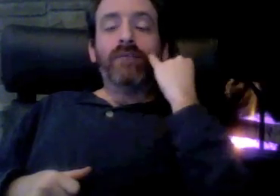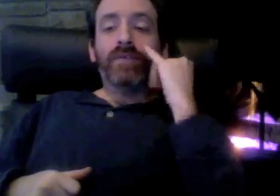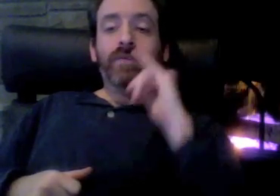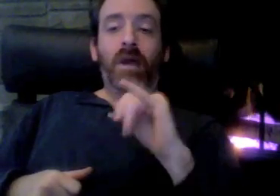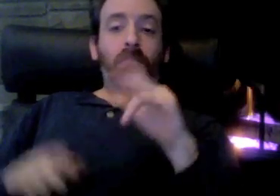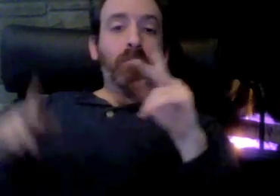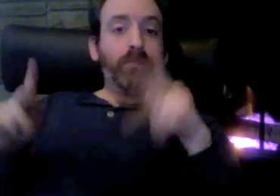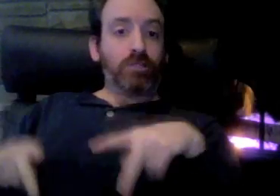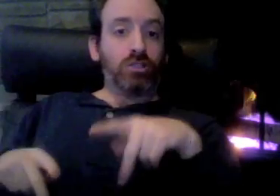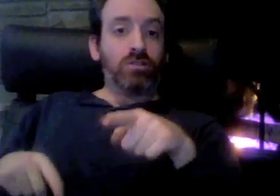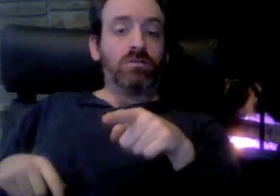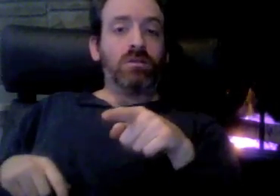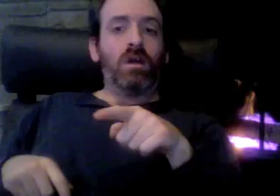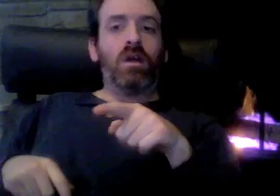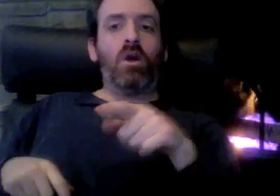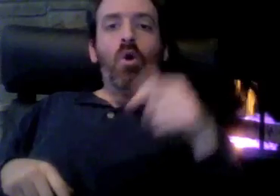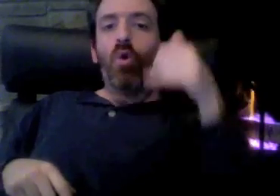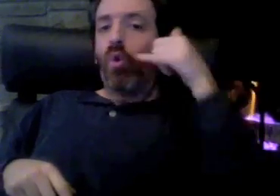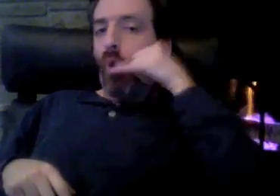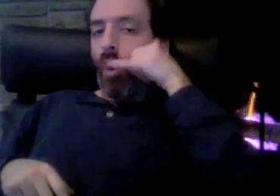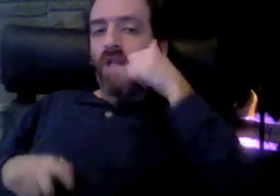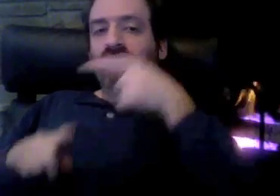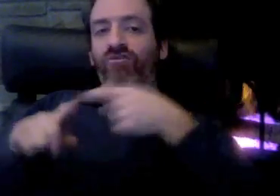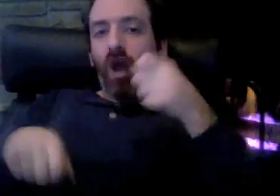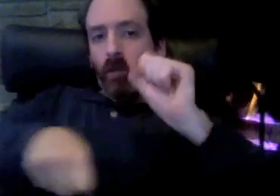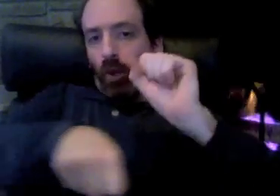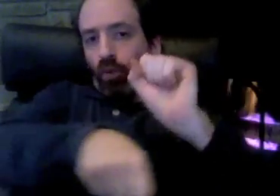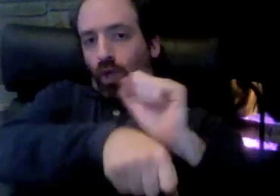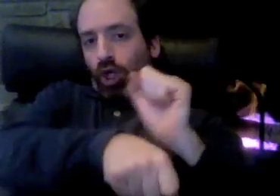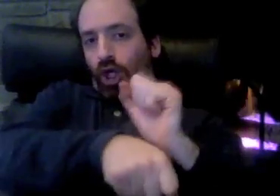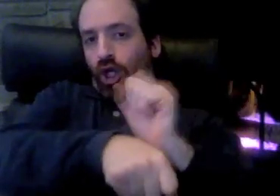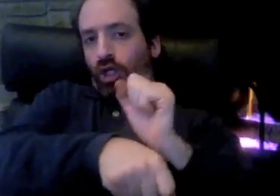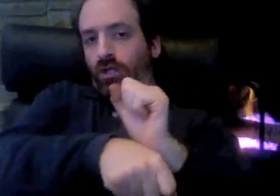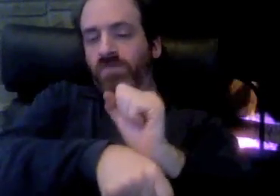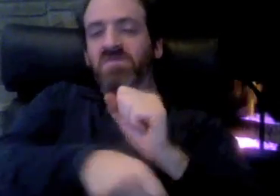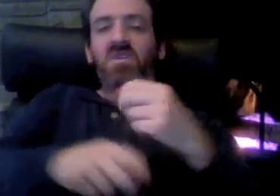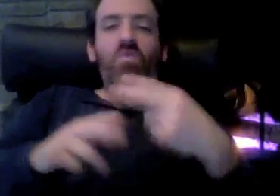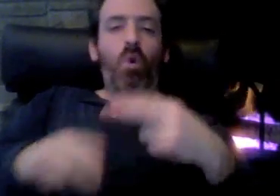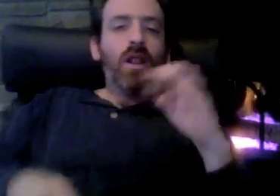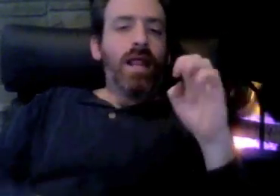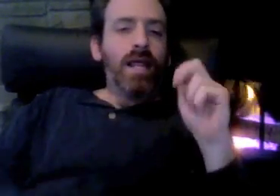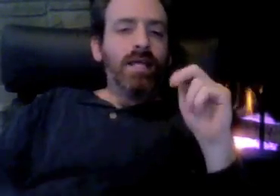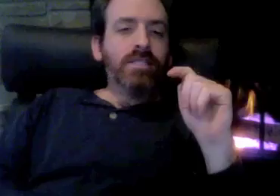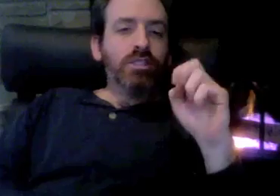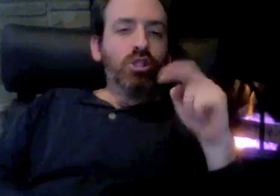on VRS calls. If this person makes VRS call from their place of employment (known as "Enterprise" user)